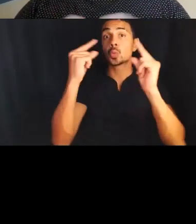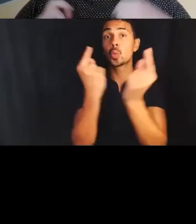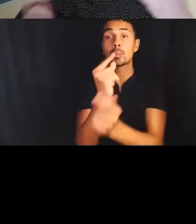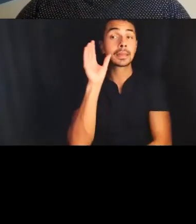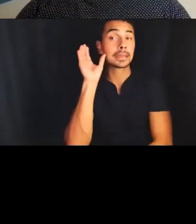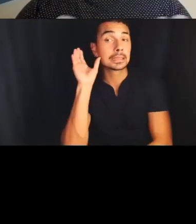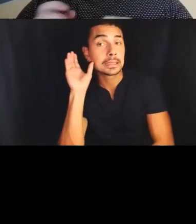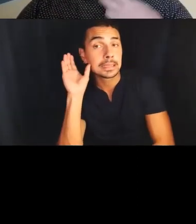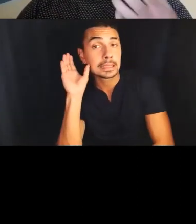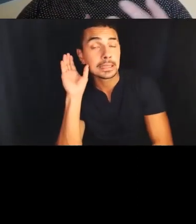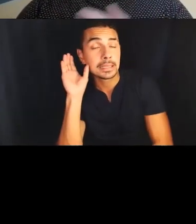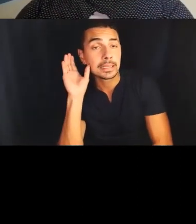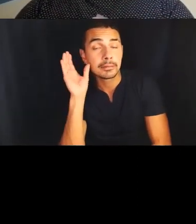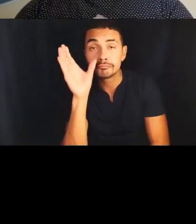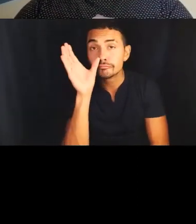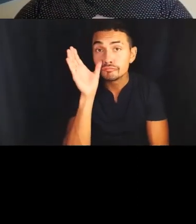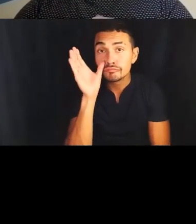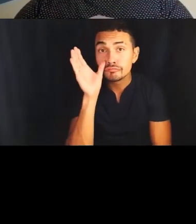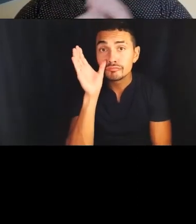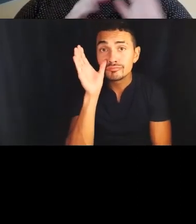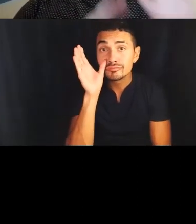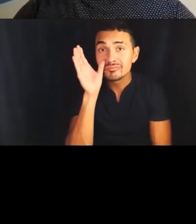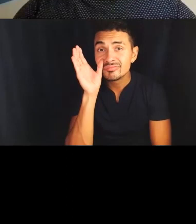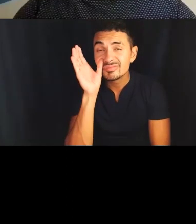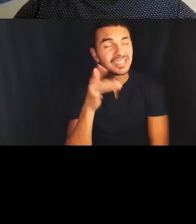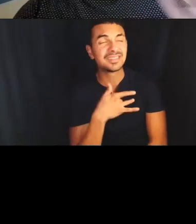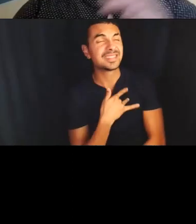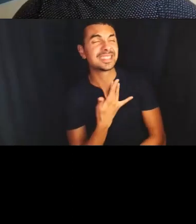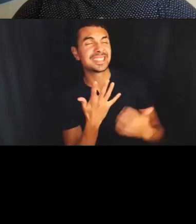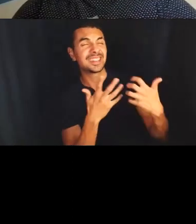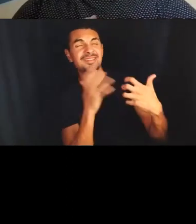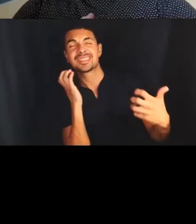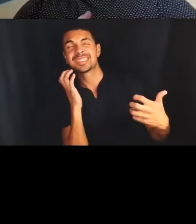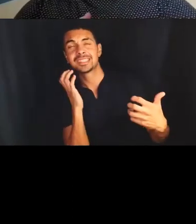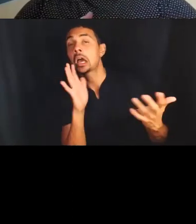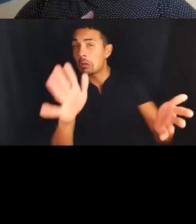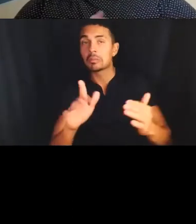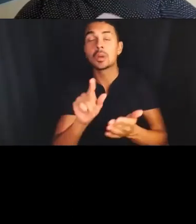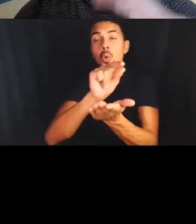it wasn't the right fit for somebody, there was written involvement that could be possible